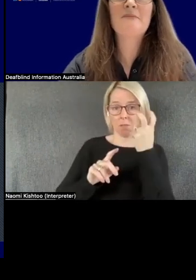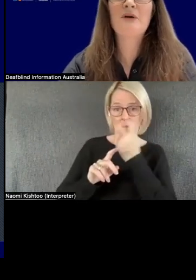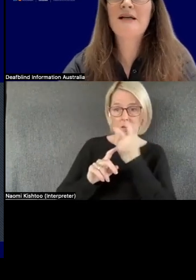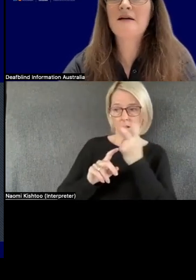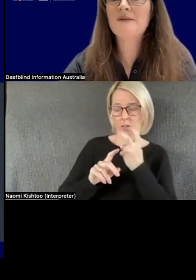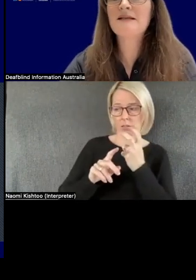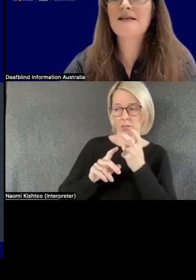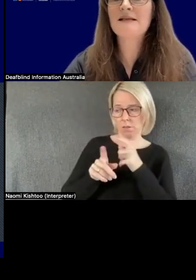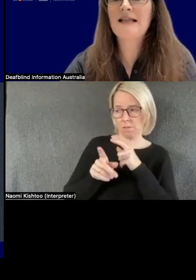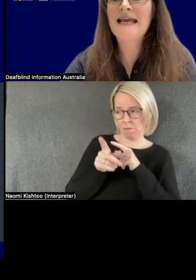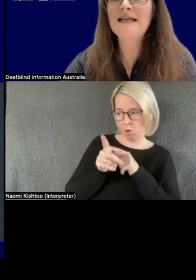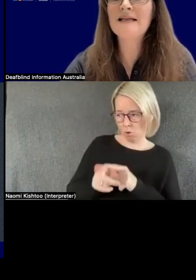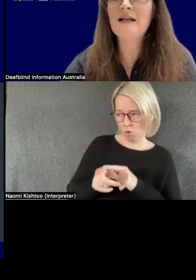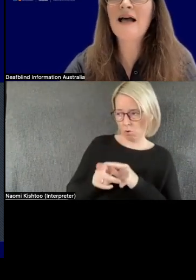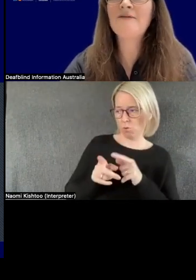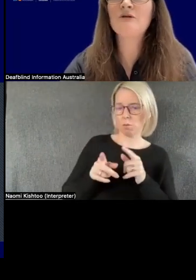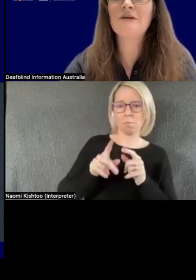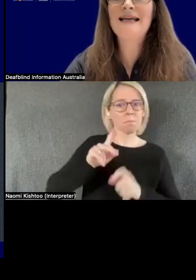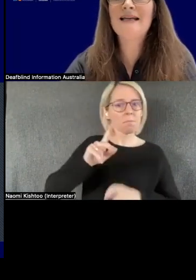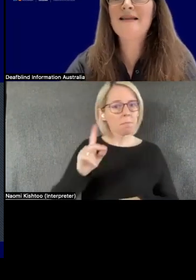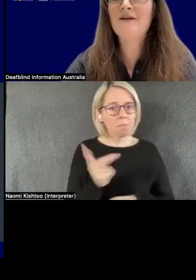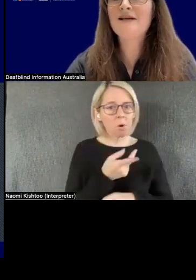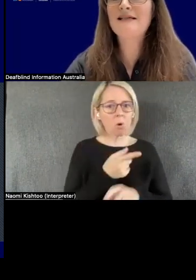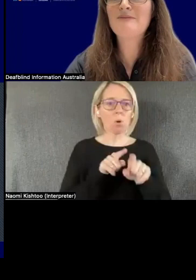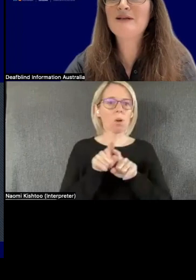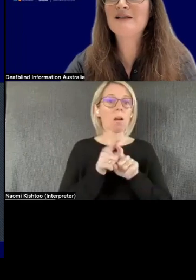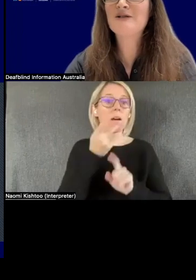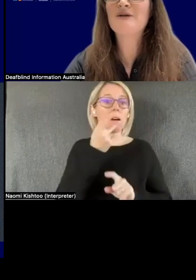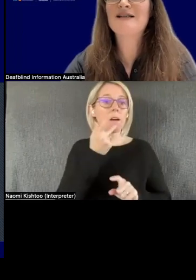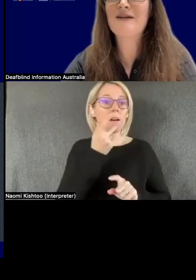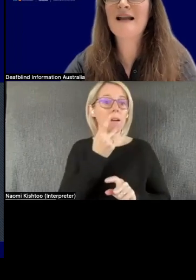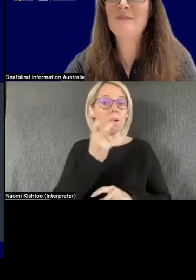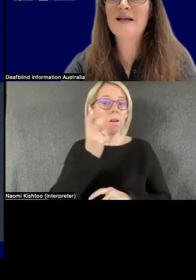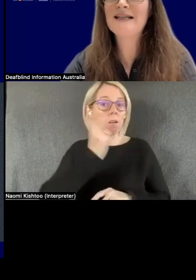somebody comes to this late in life or late in their experience or their development,